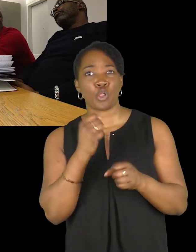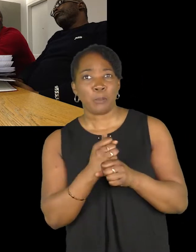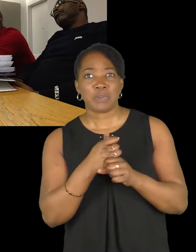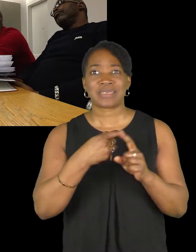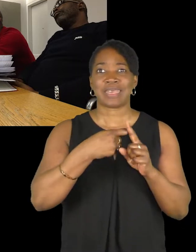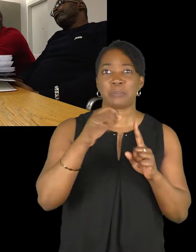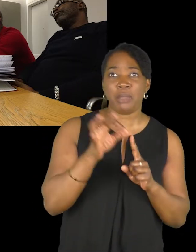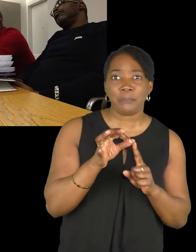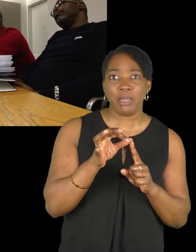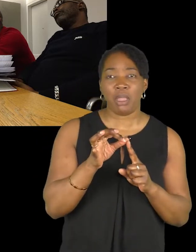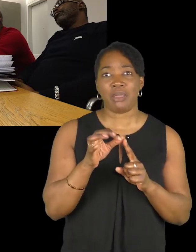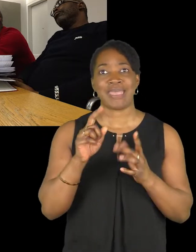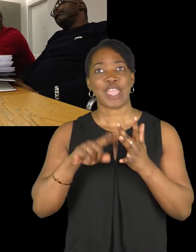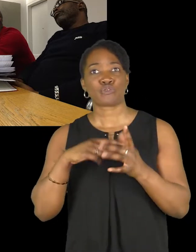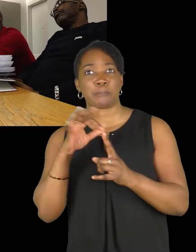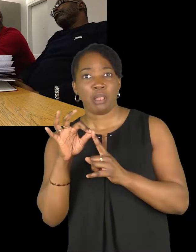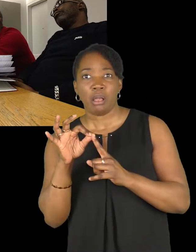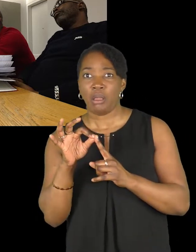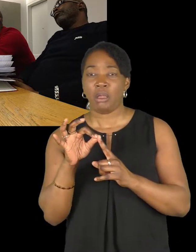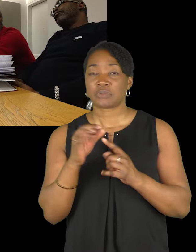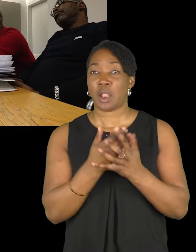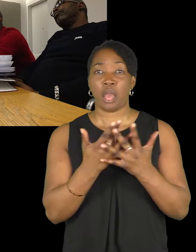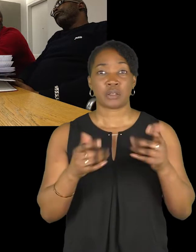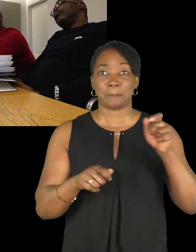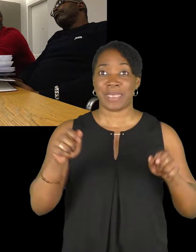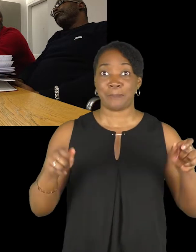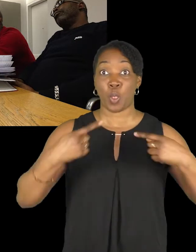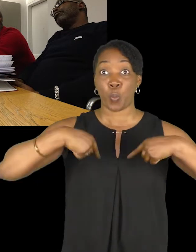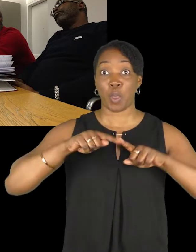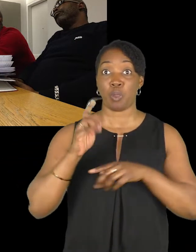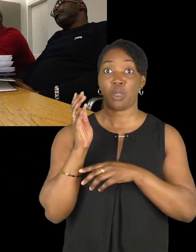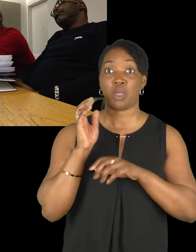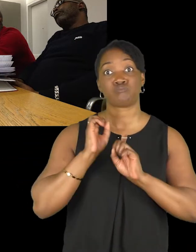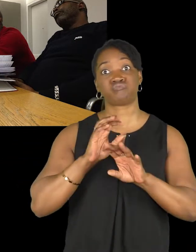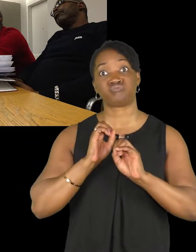came and Paul Goodwin came, and Keith Piper came, and Ingrid Pollard came and lots of those people